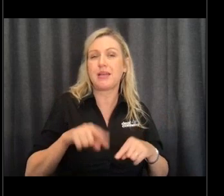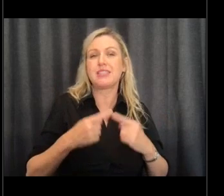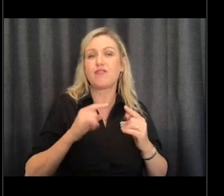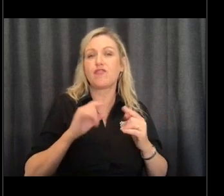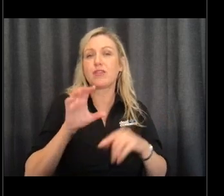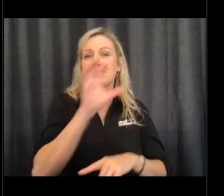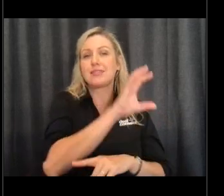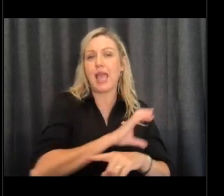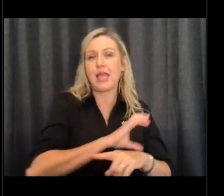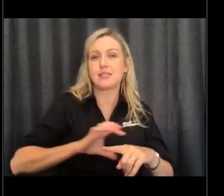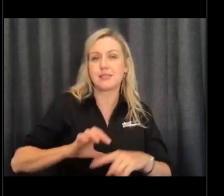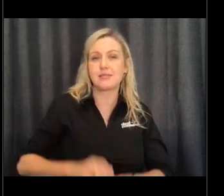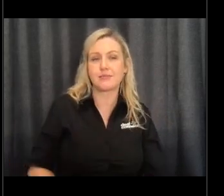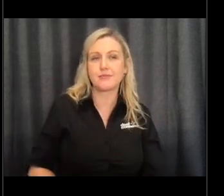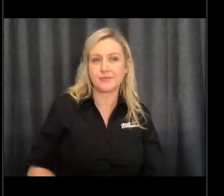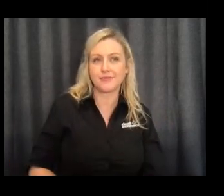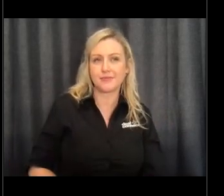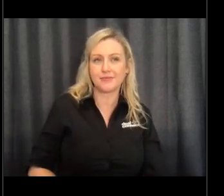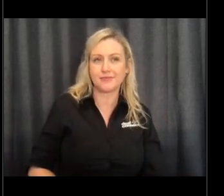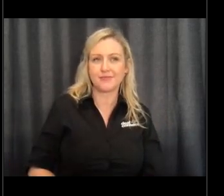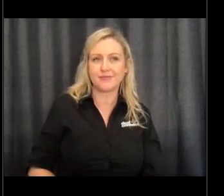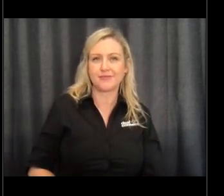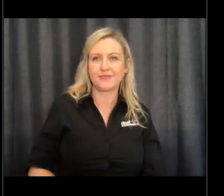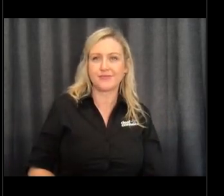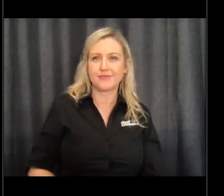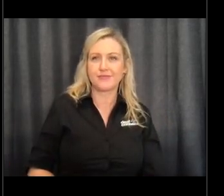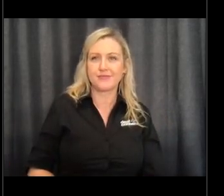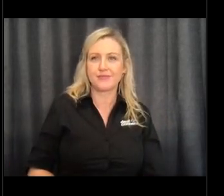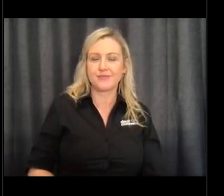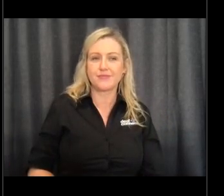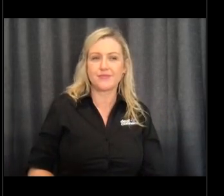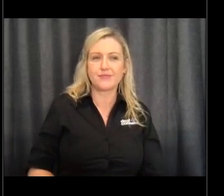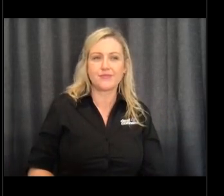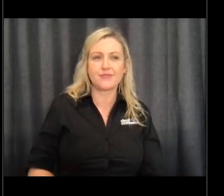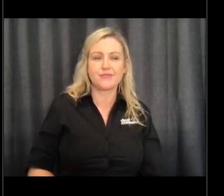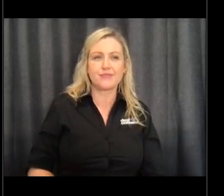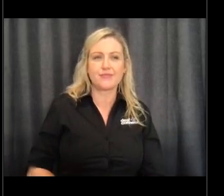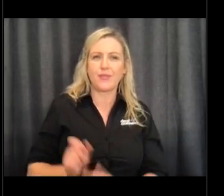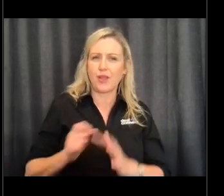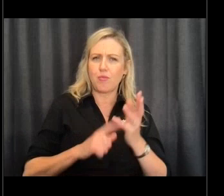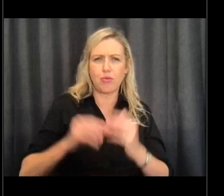Paul has a lot of knowledge and referrals that can help you.